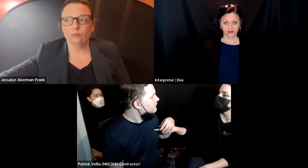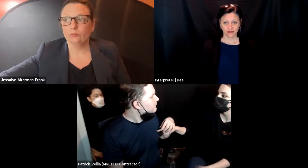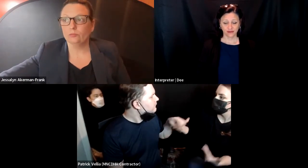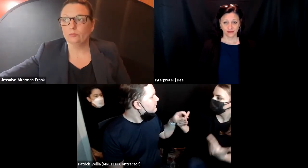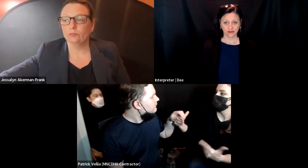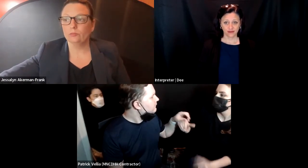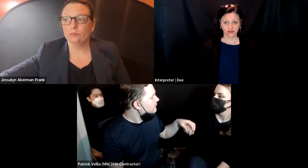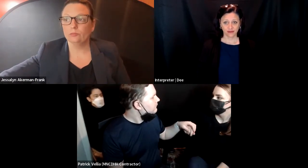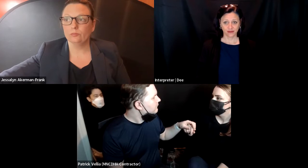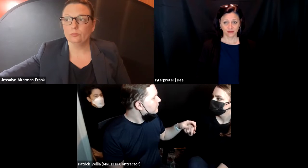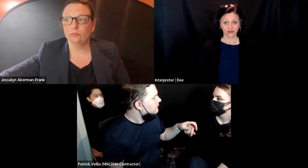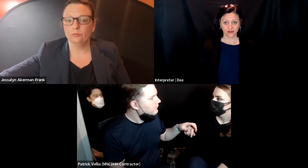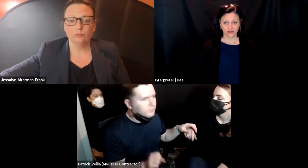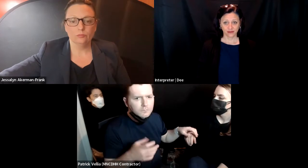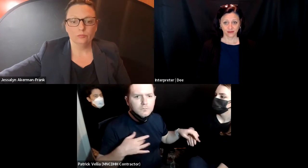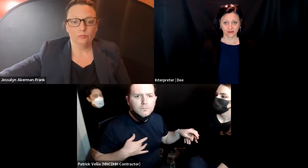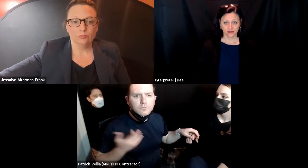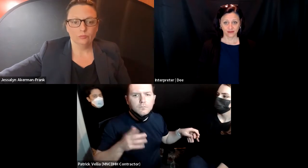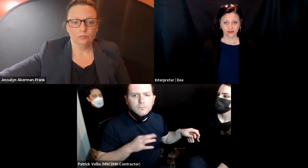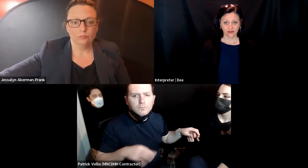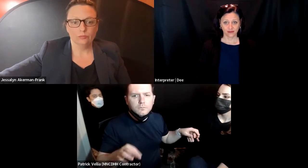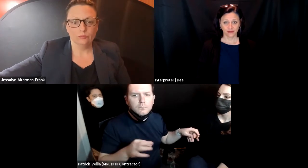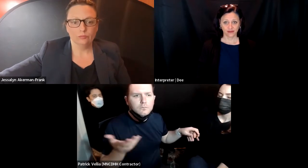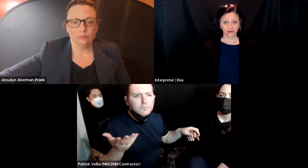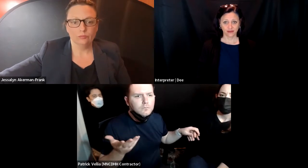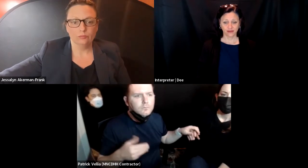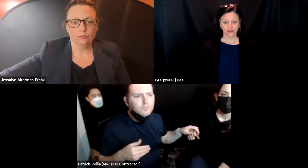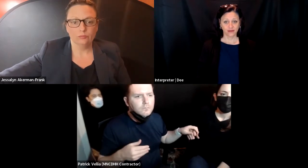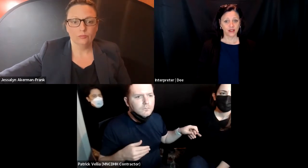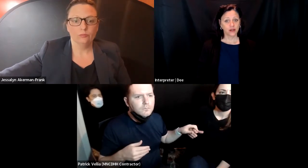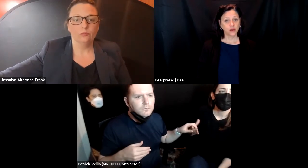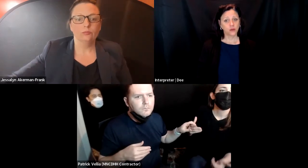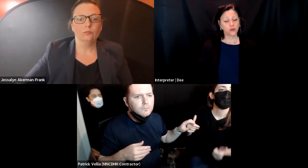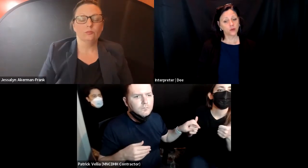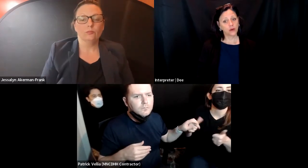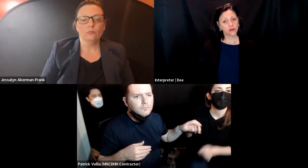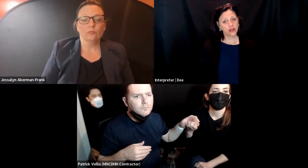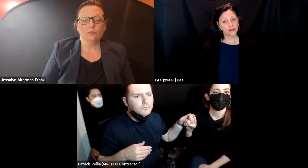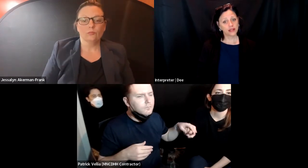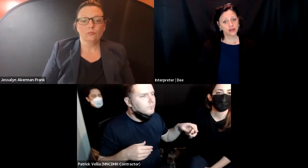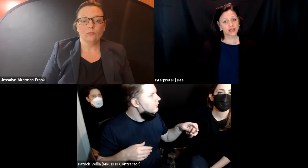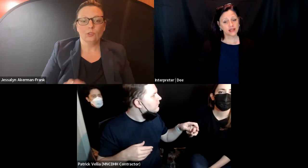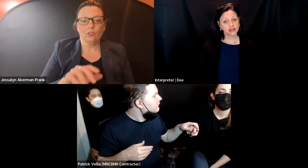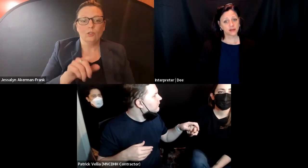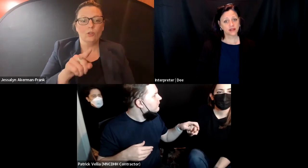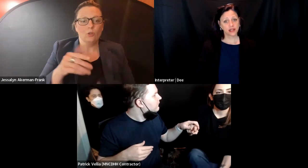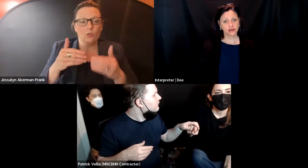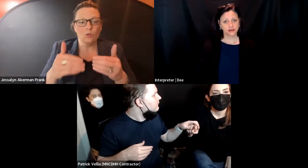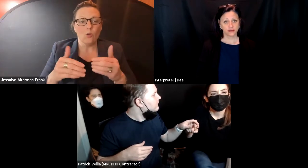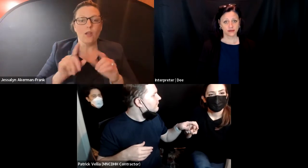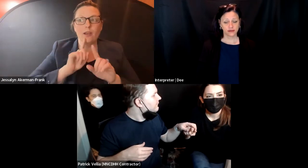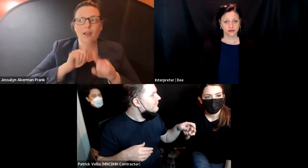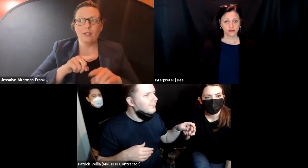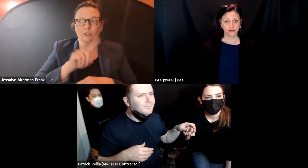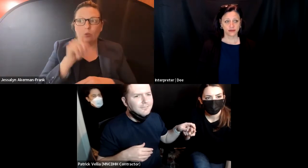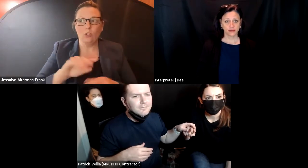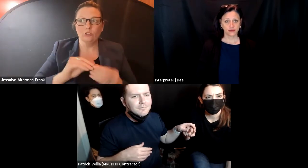Go ahead and answer the last question there.